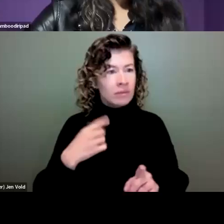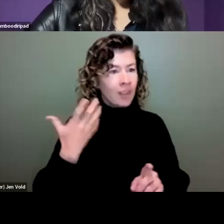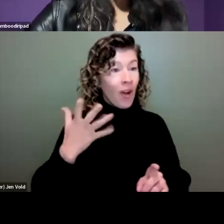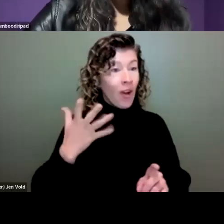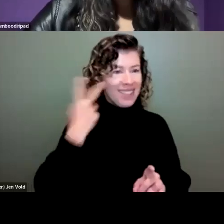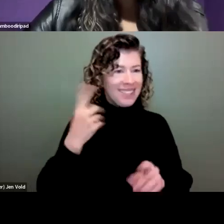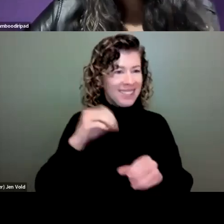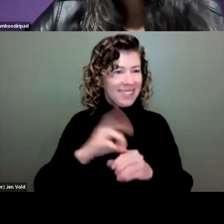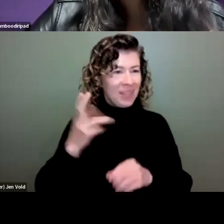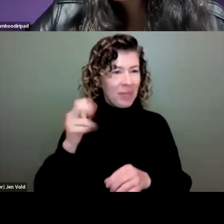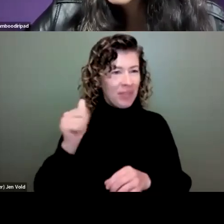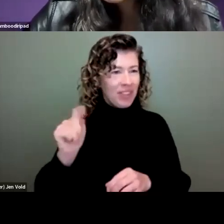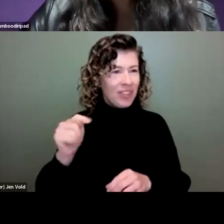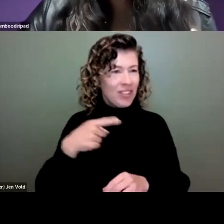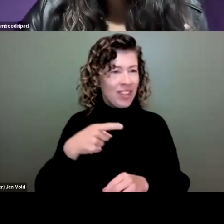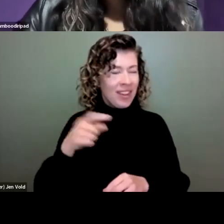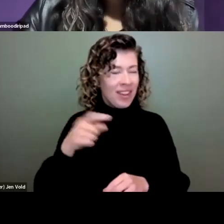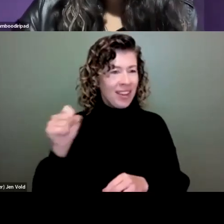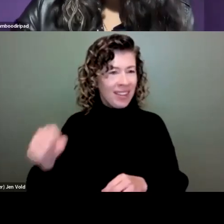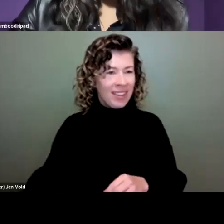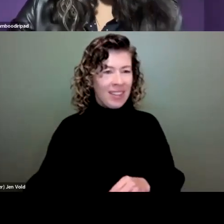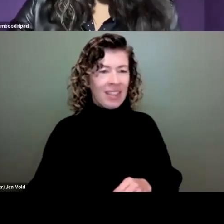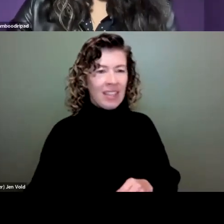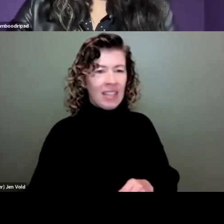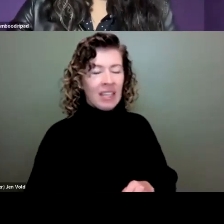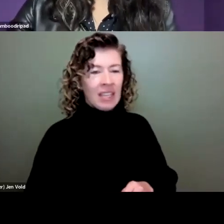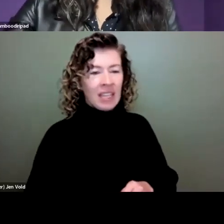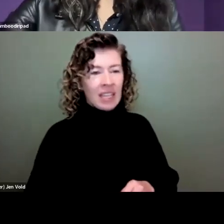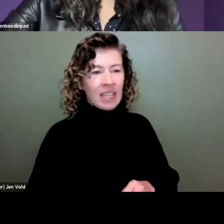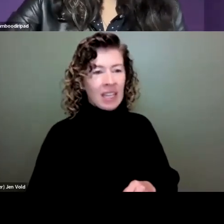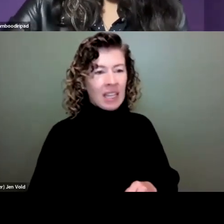All right, so I'm going to answer this or I'm gonna read this.